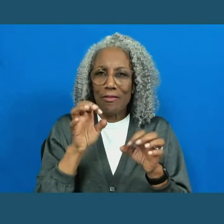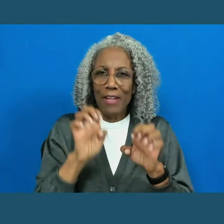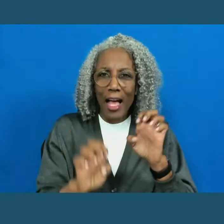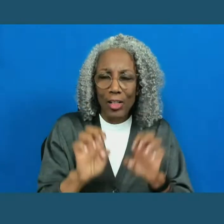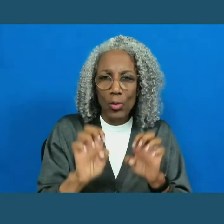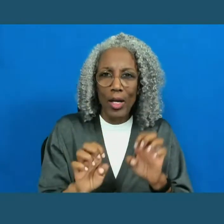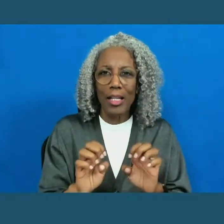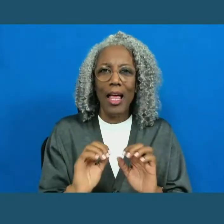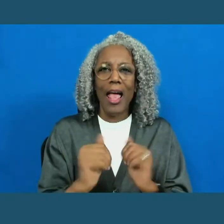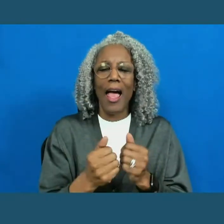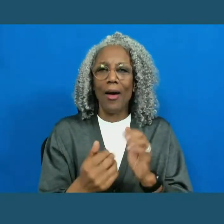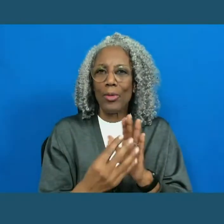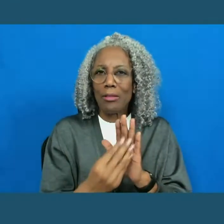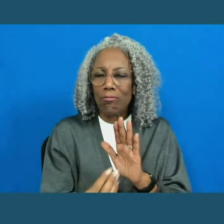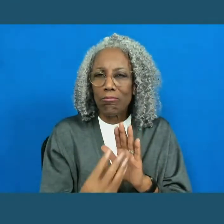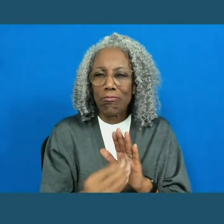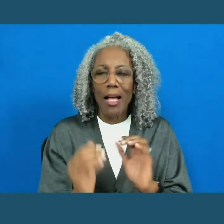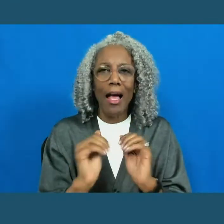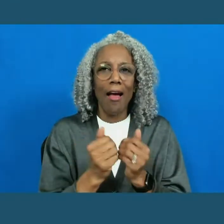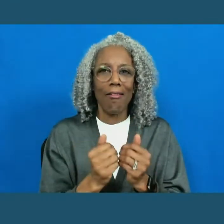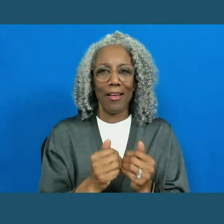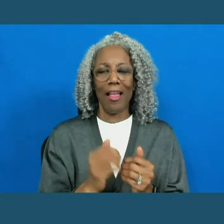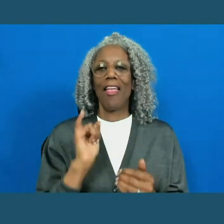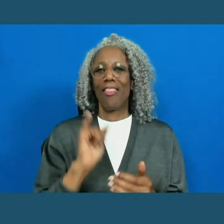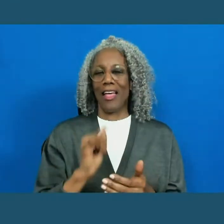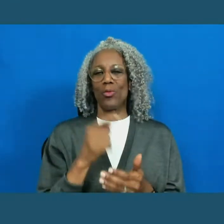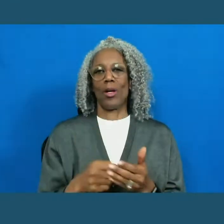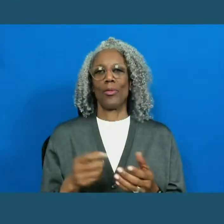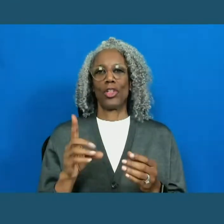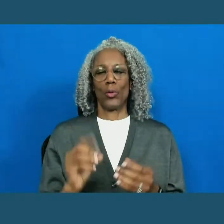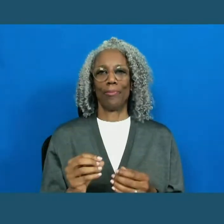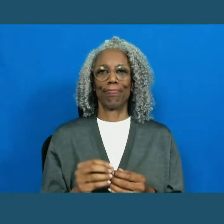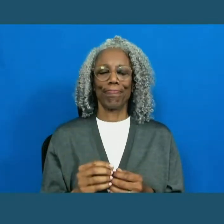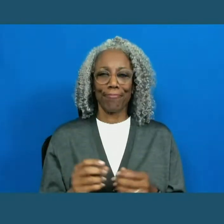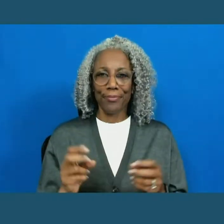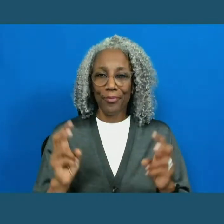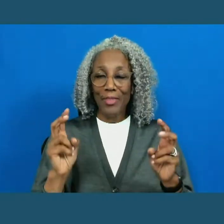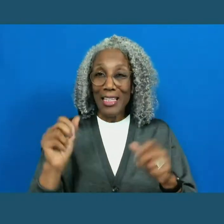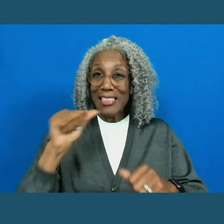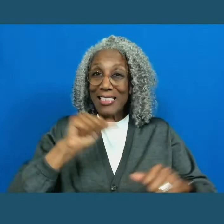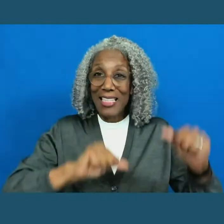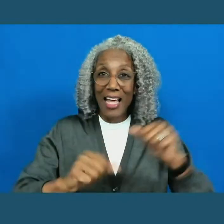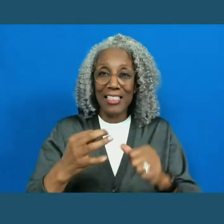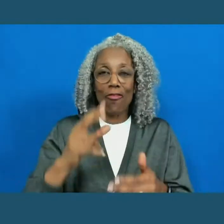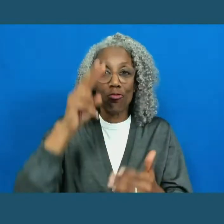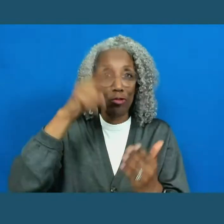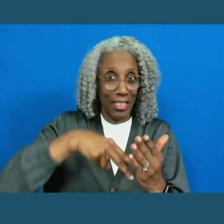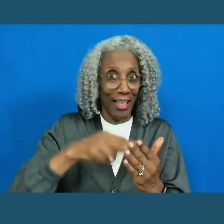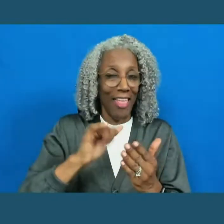students. How do we know that? How are we evaluatingurprrams to replicate those, and that's